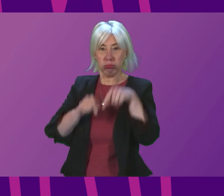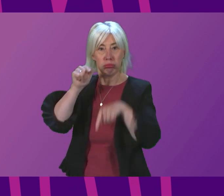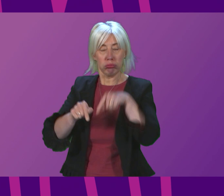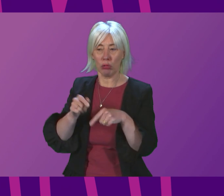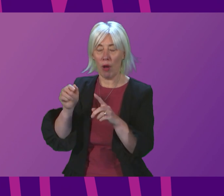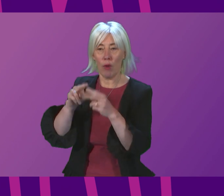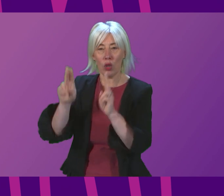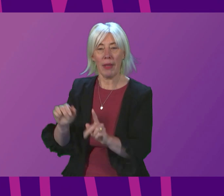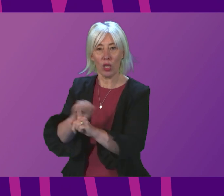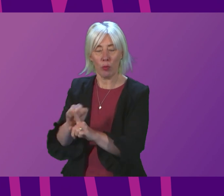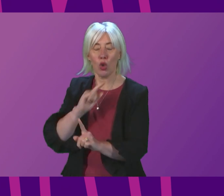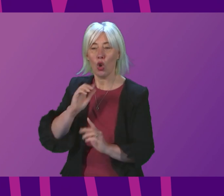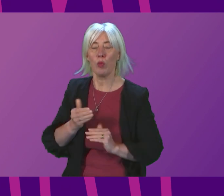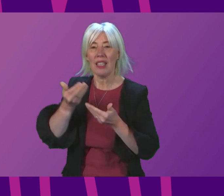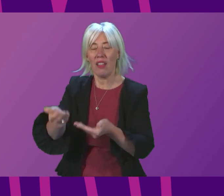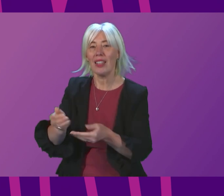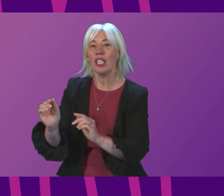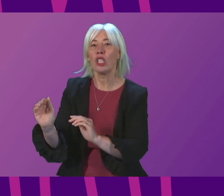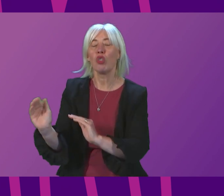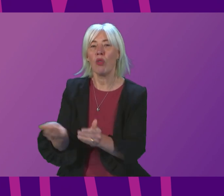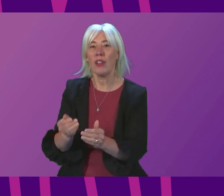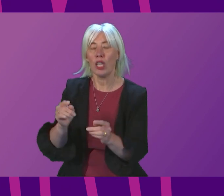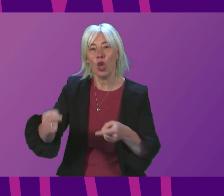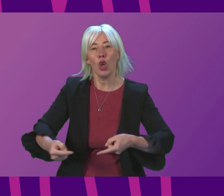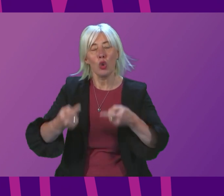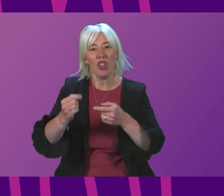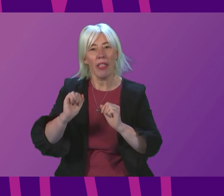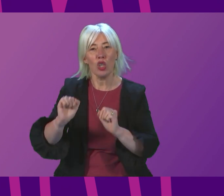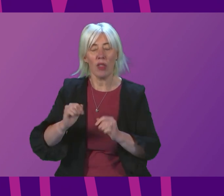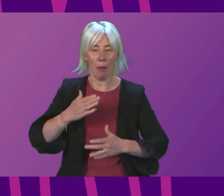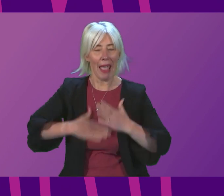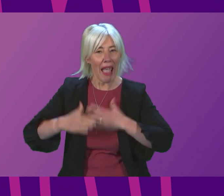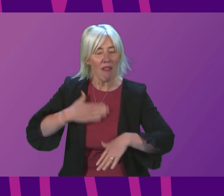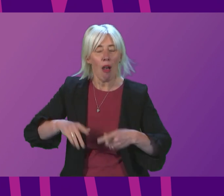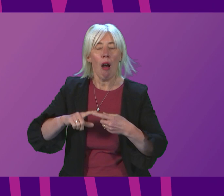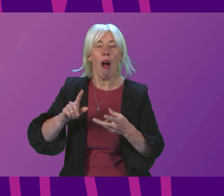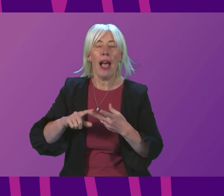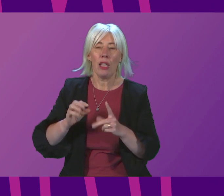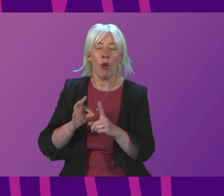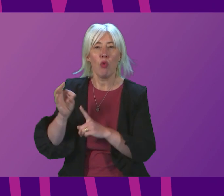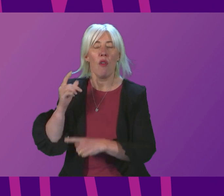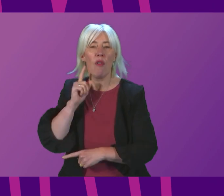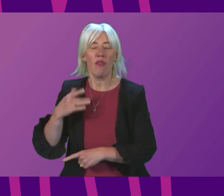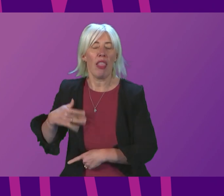to services that challenge harmful behaviours, to reduce reoffending and to improve the lives of women and children.